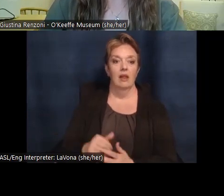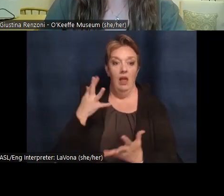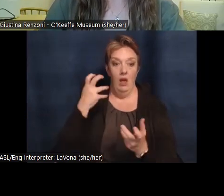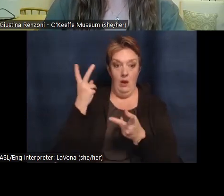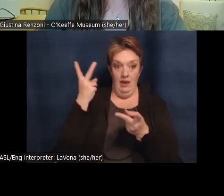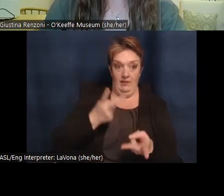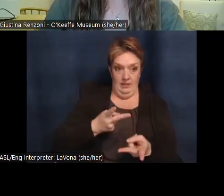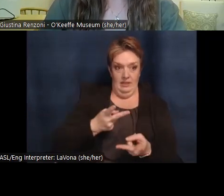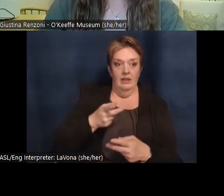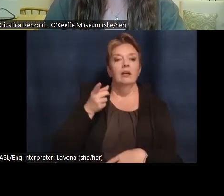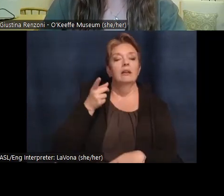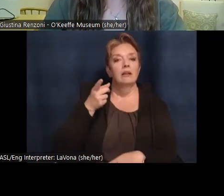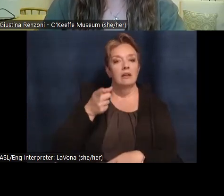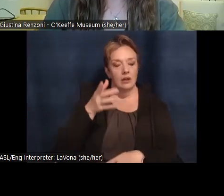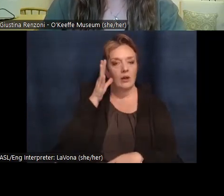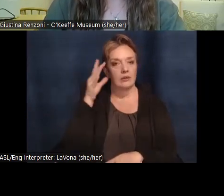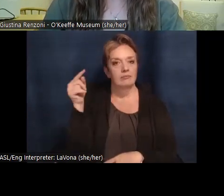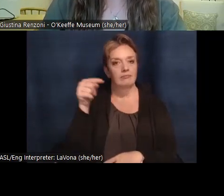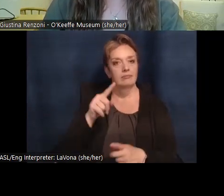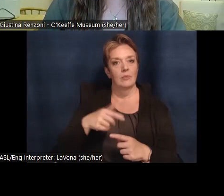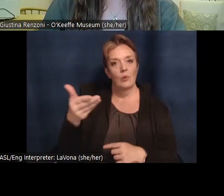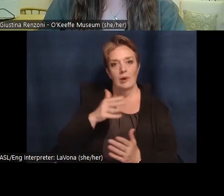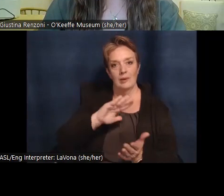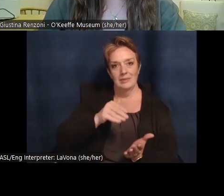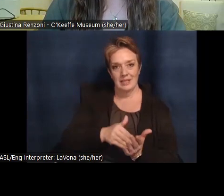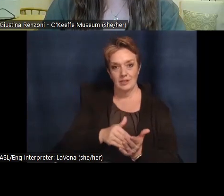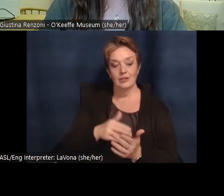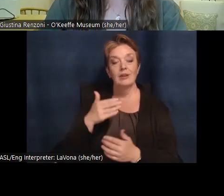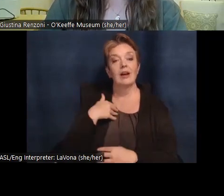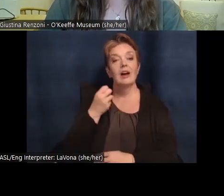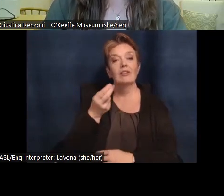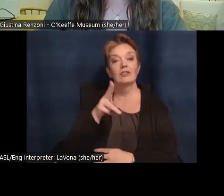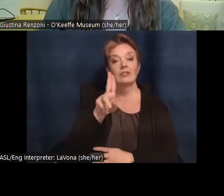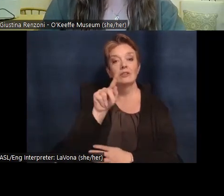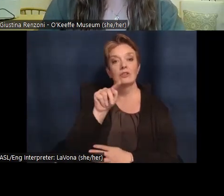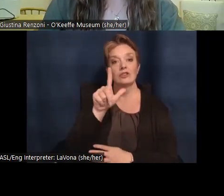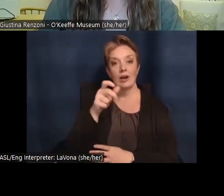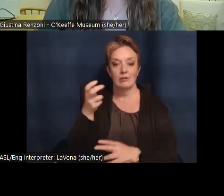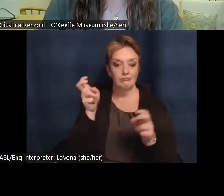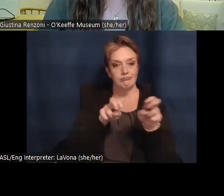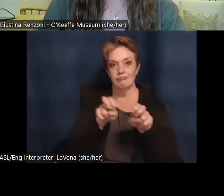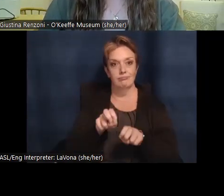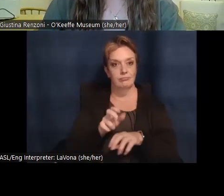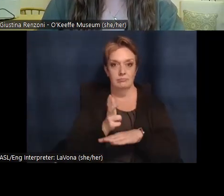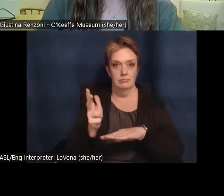and then going on to a shuttle that is then driven up the road to O’Keeffe's house in the village of Abiquiú.